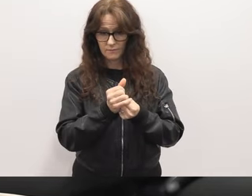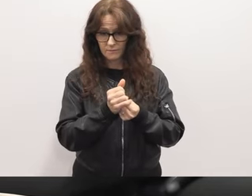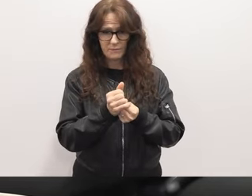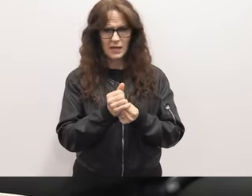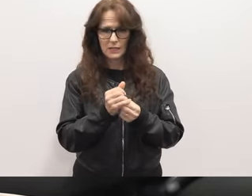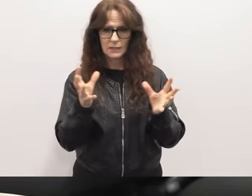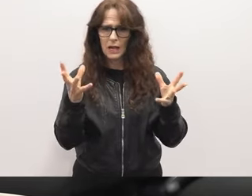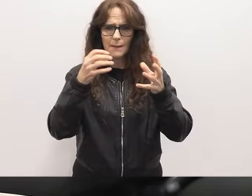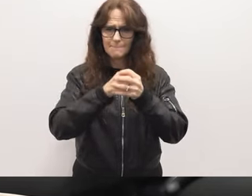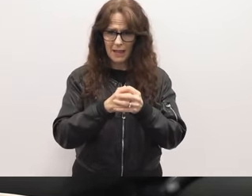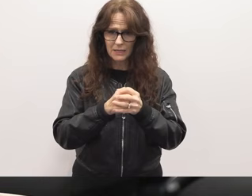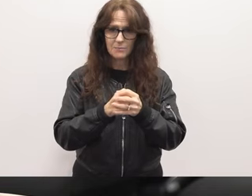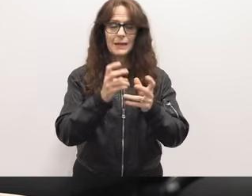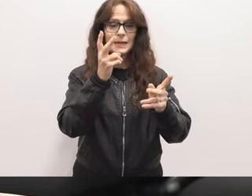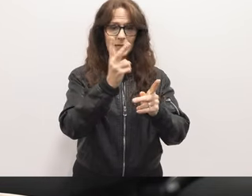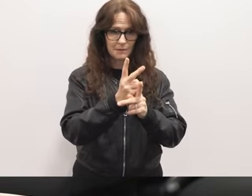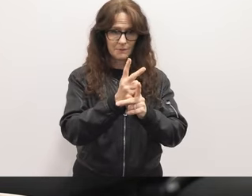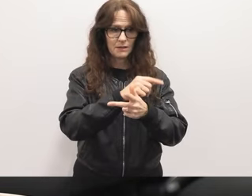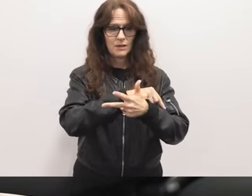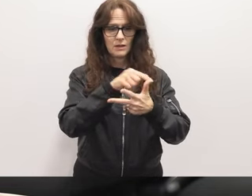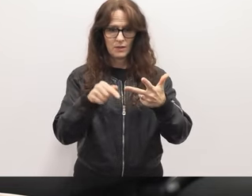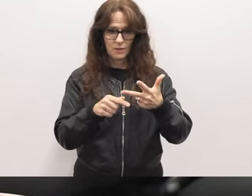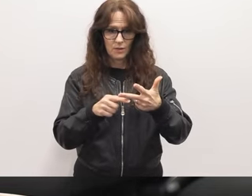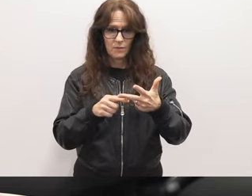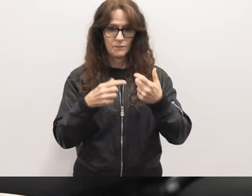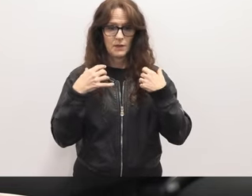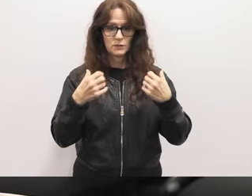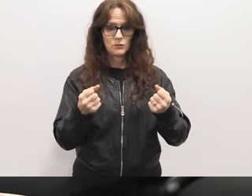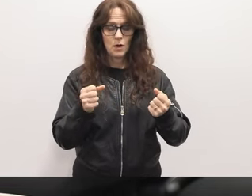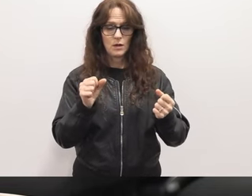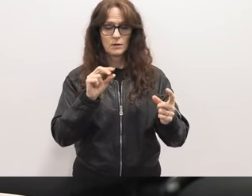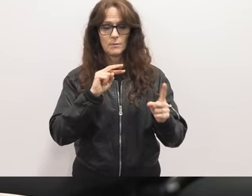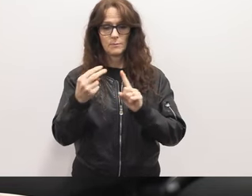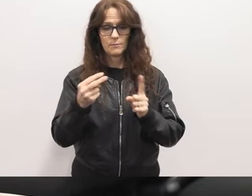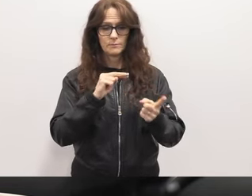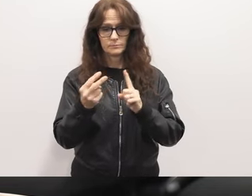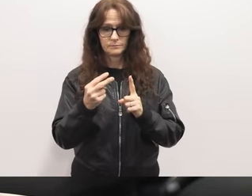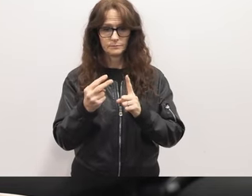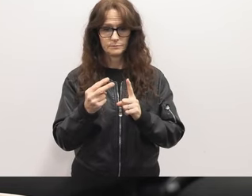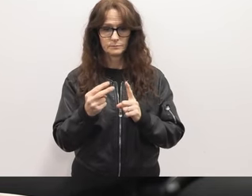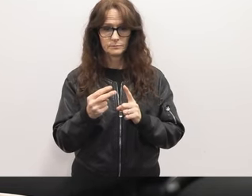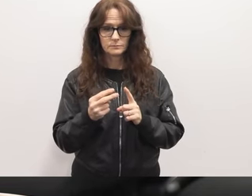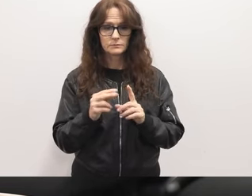but having those three goals give you a strong perspective about where students are.